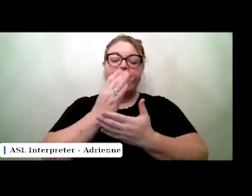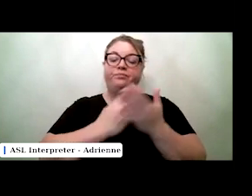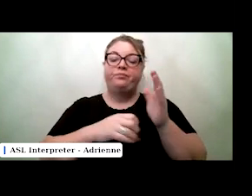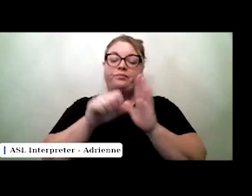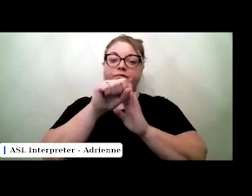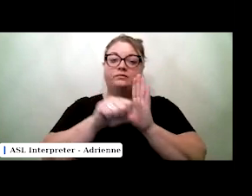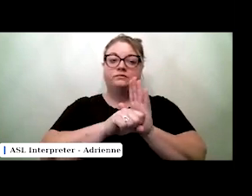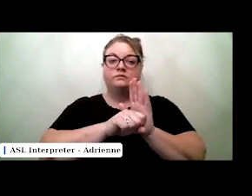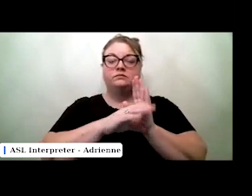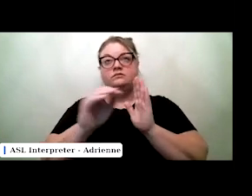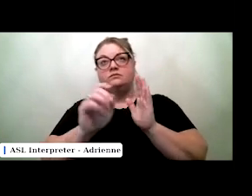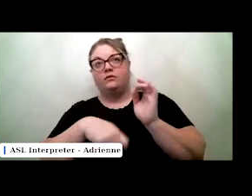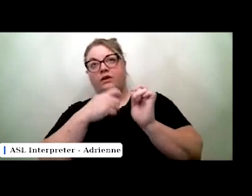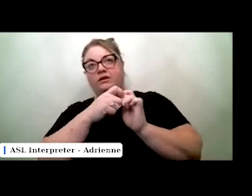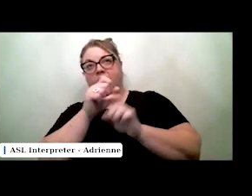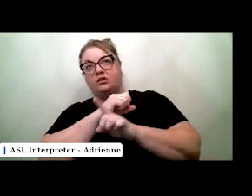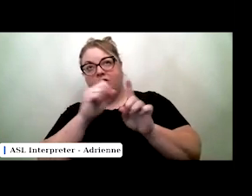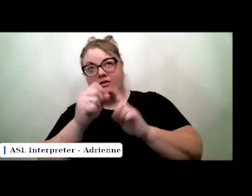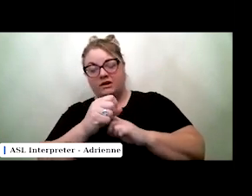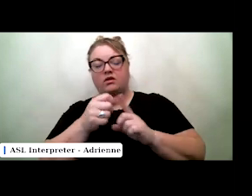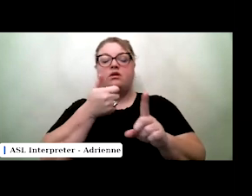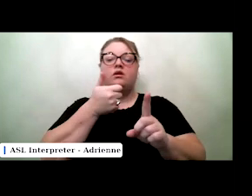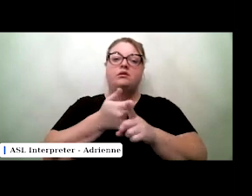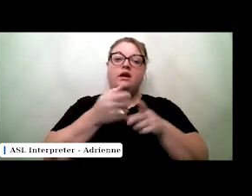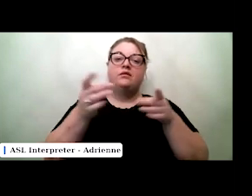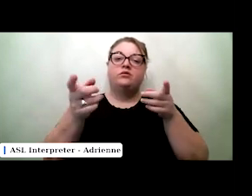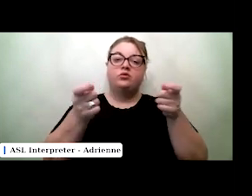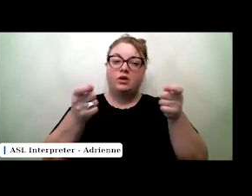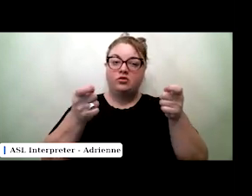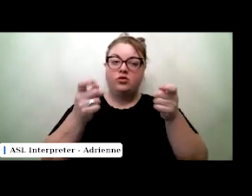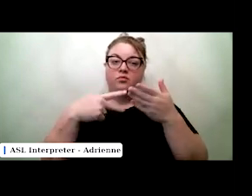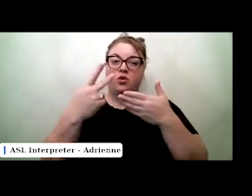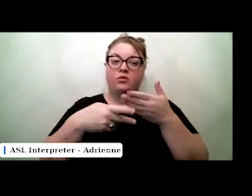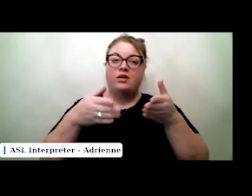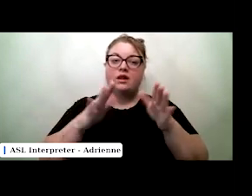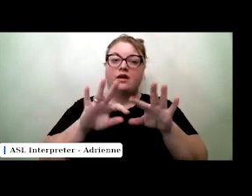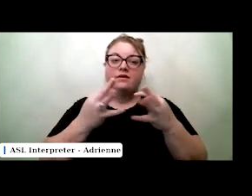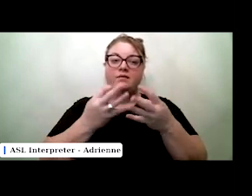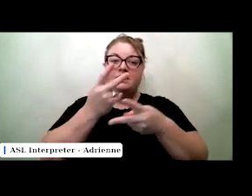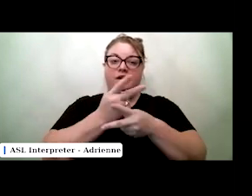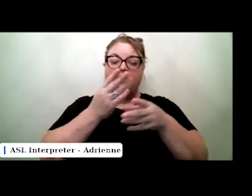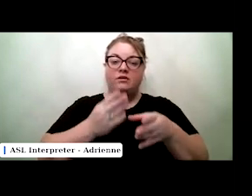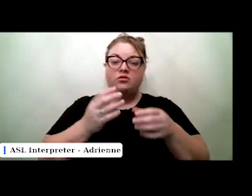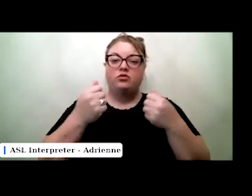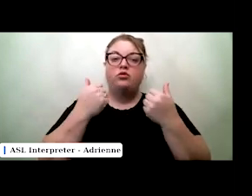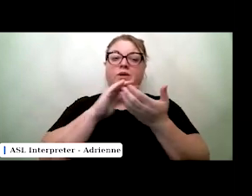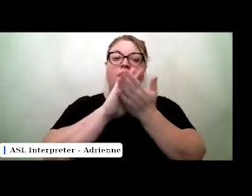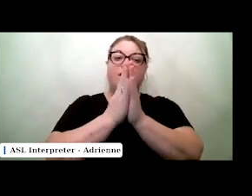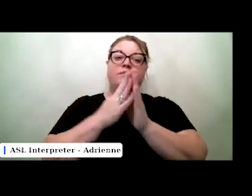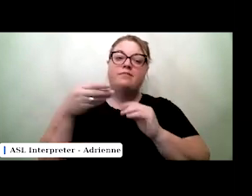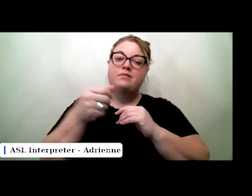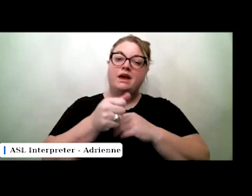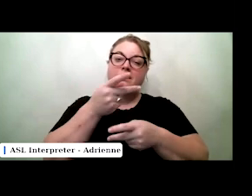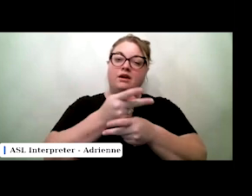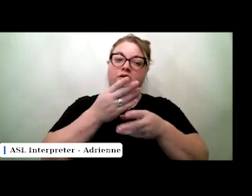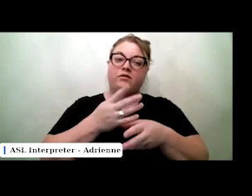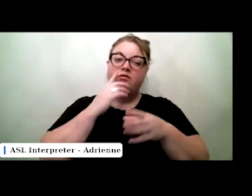And in specific circumstances, self direction allow family caregivers to become paid caregivers for family members.